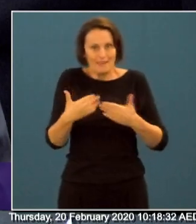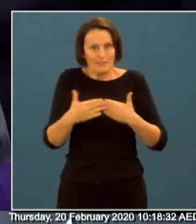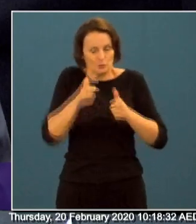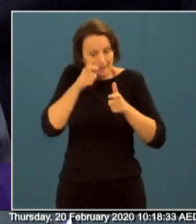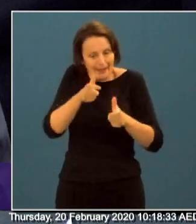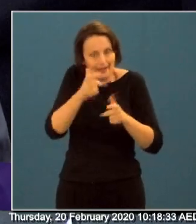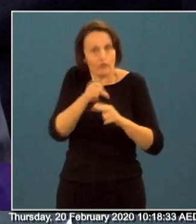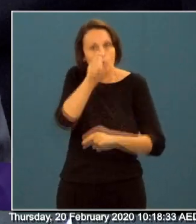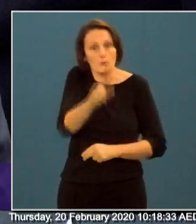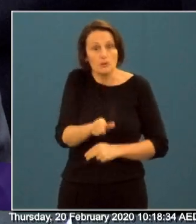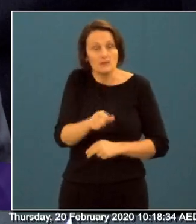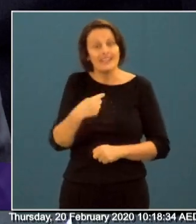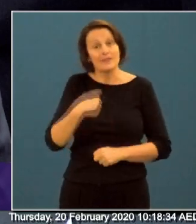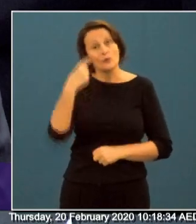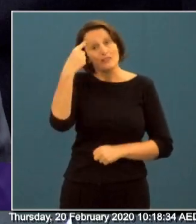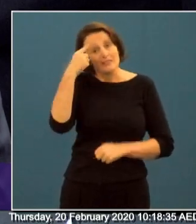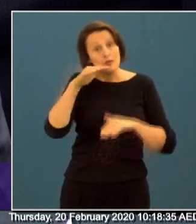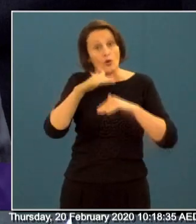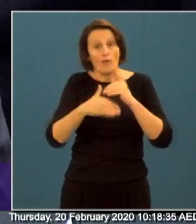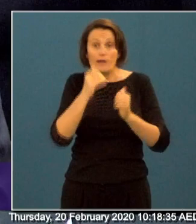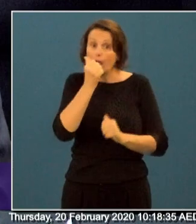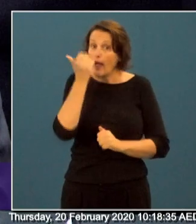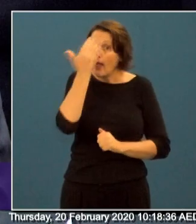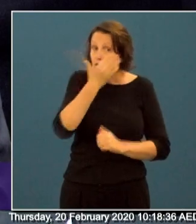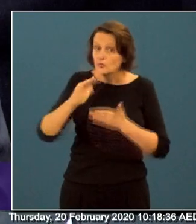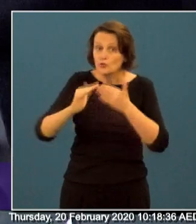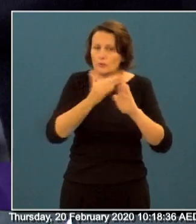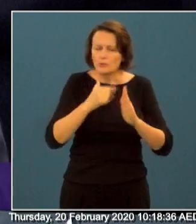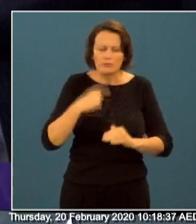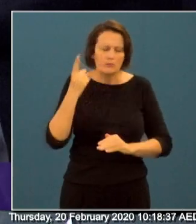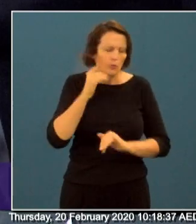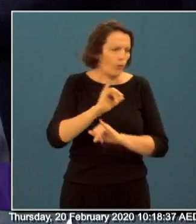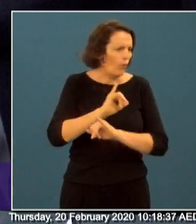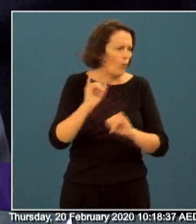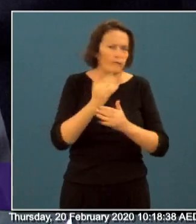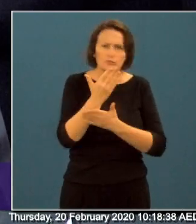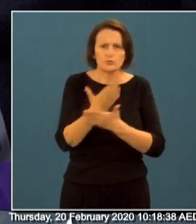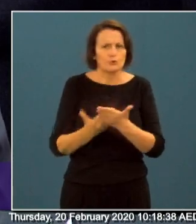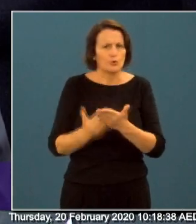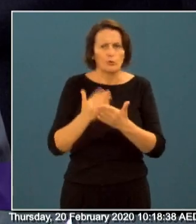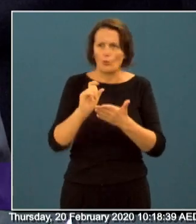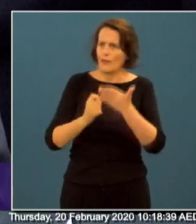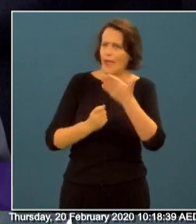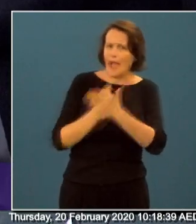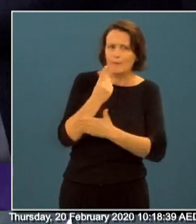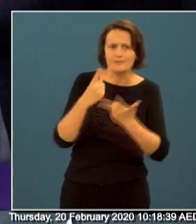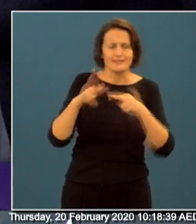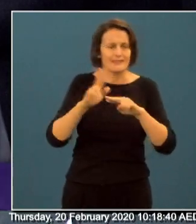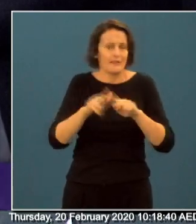for, say, Indigenous communities, some terrible stories about what happens if someone needs dialysis,